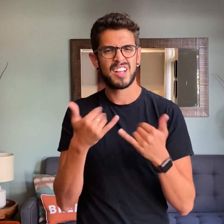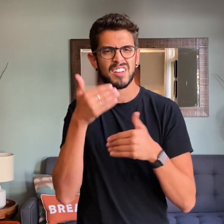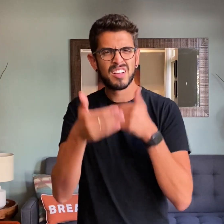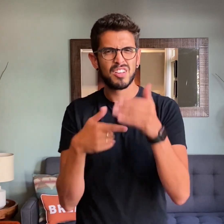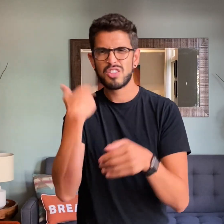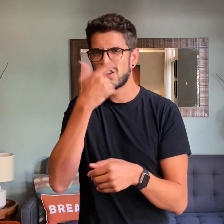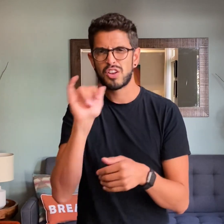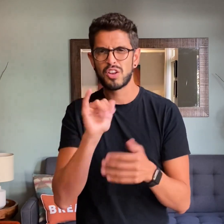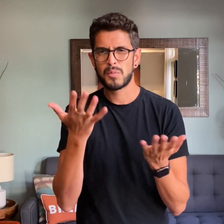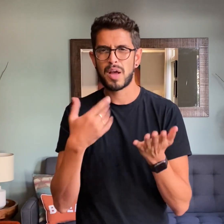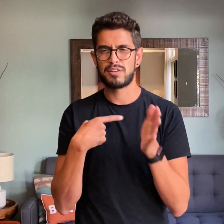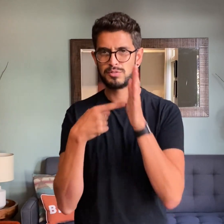Here’s what it looks like.